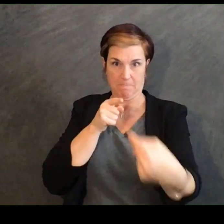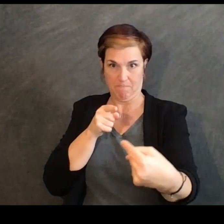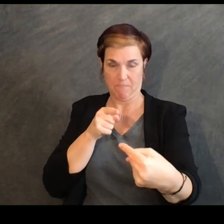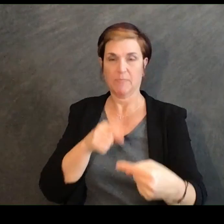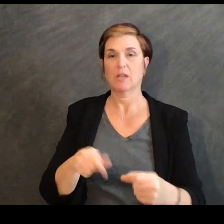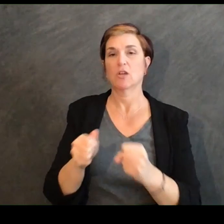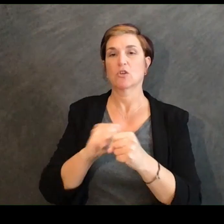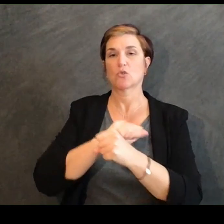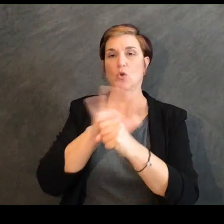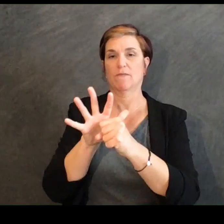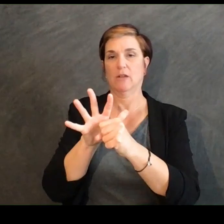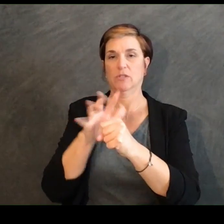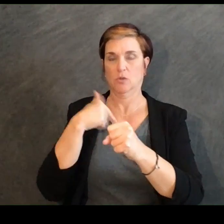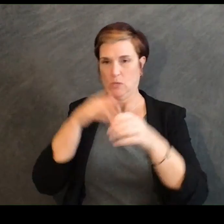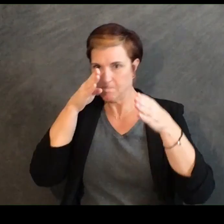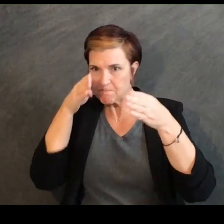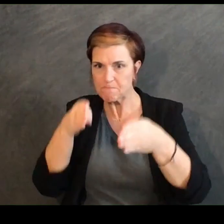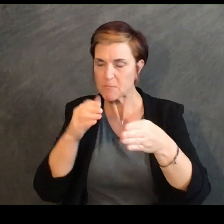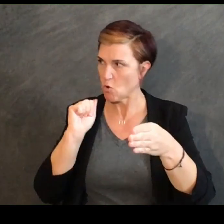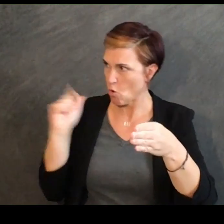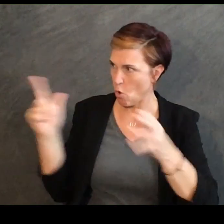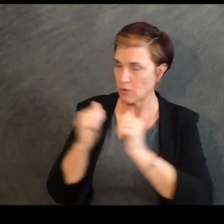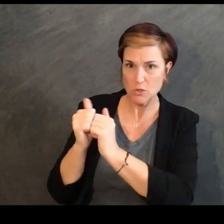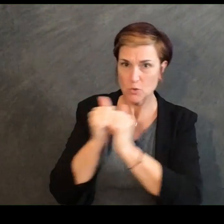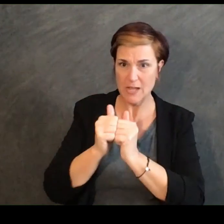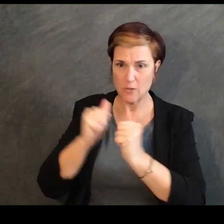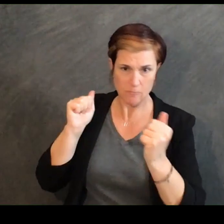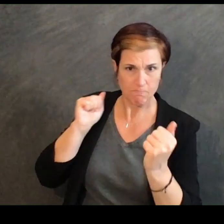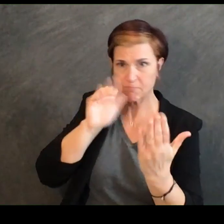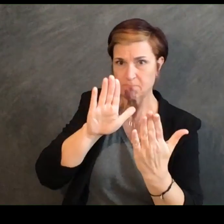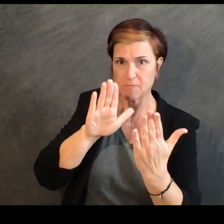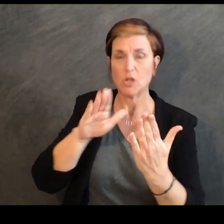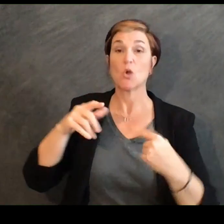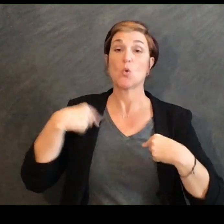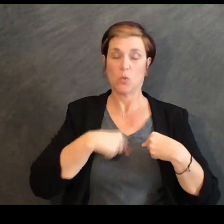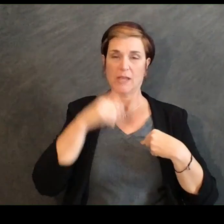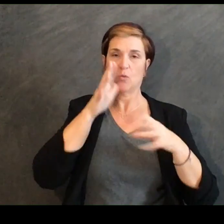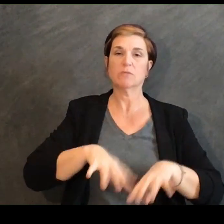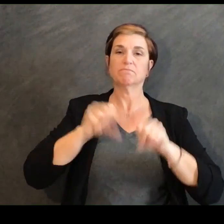working with the administration to do our fair share to alleviate this growing